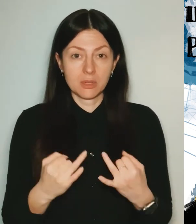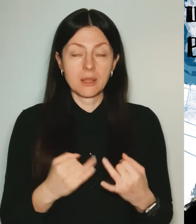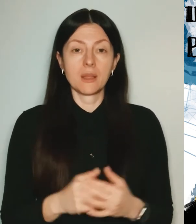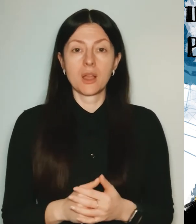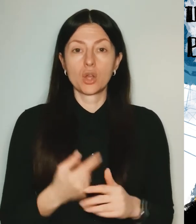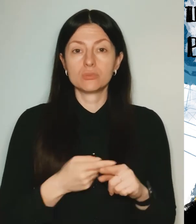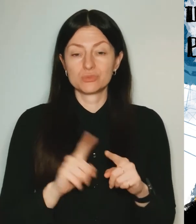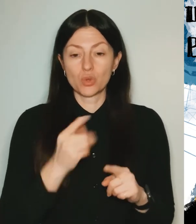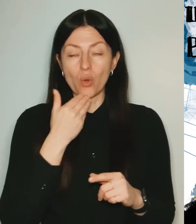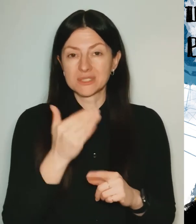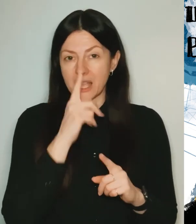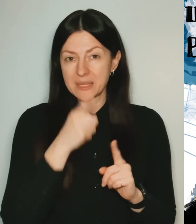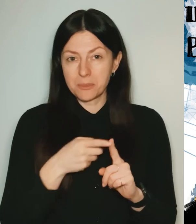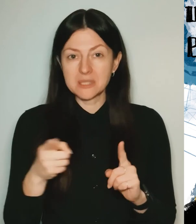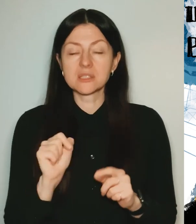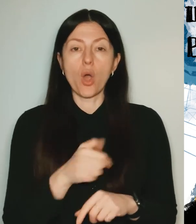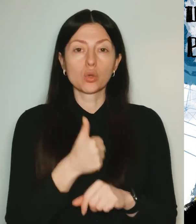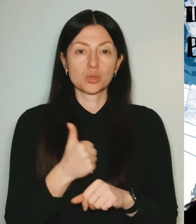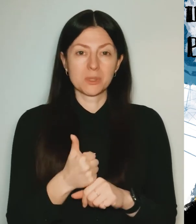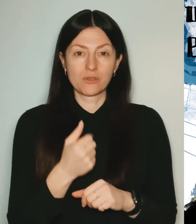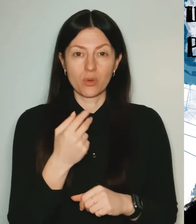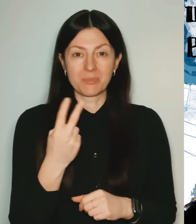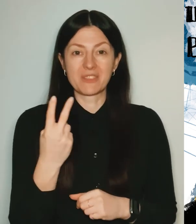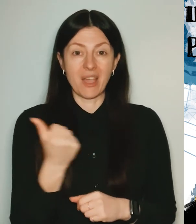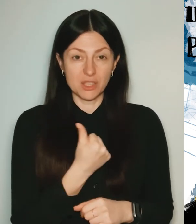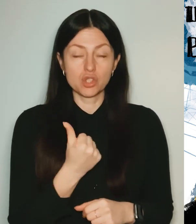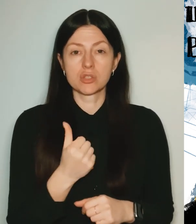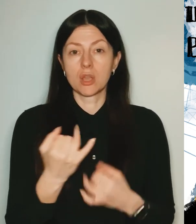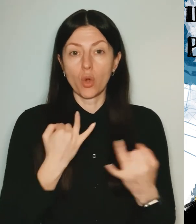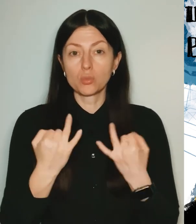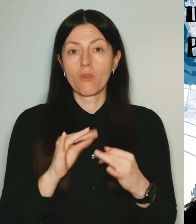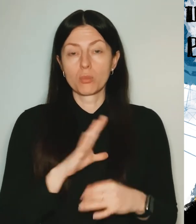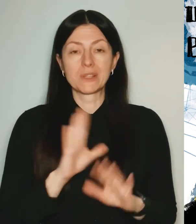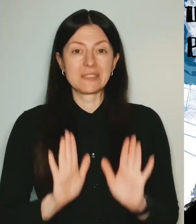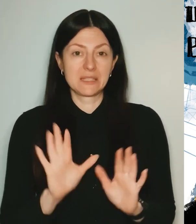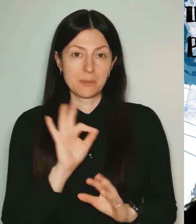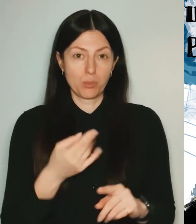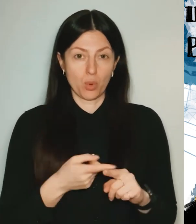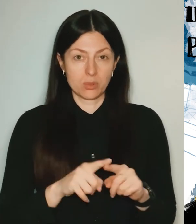since it was the same for the last months and especially popular for the last 2 weeks.